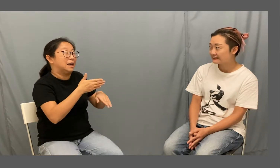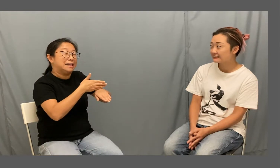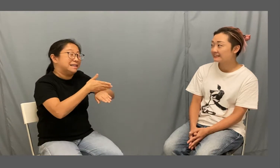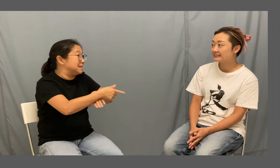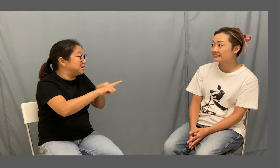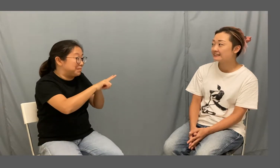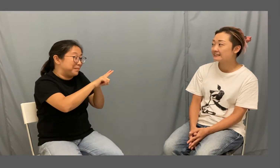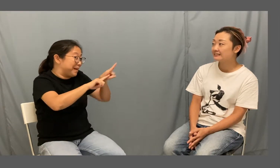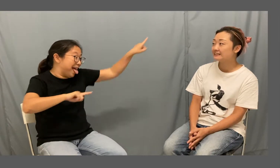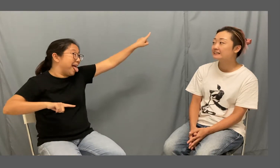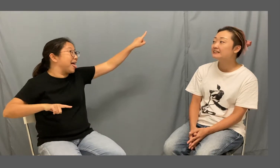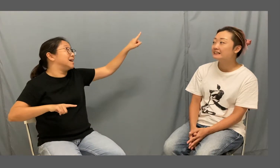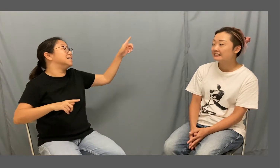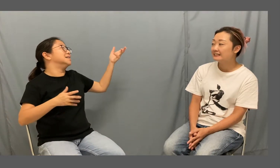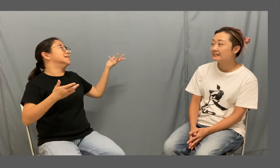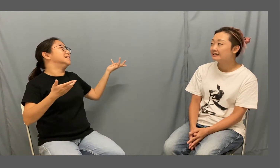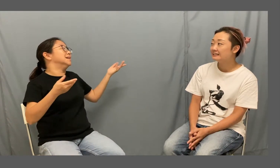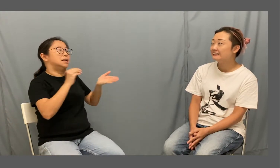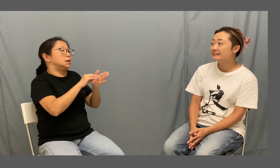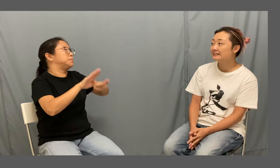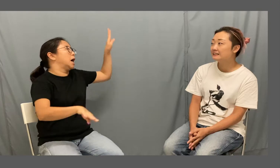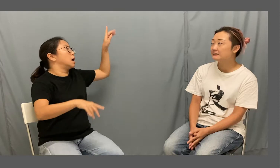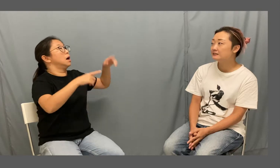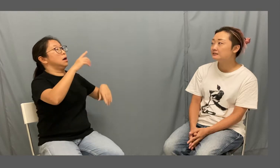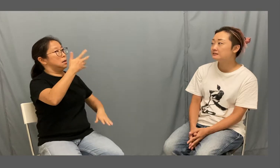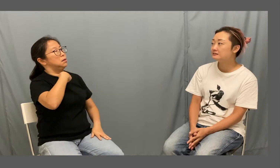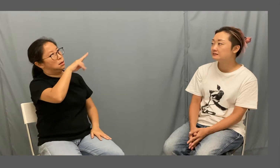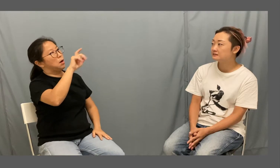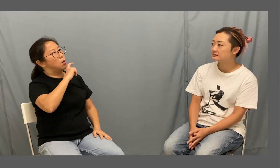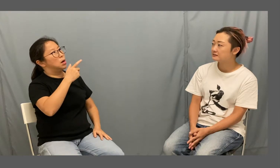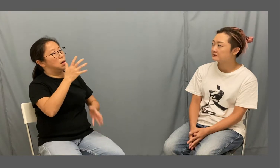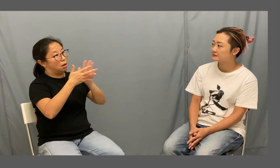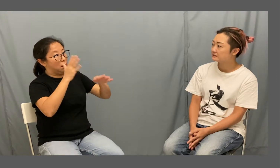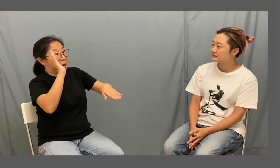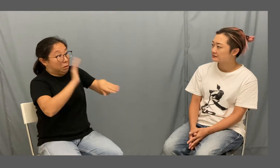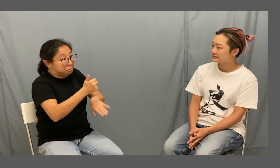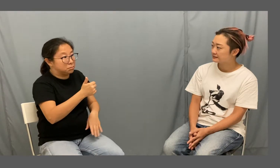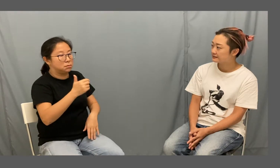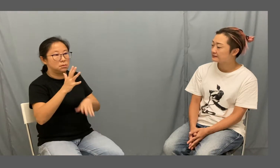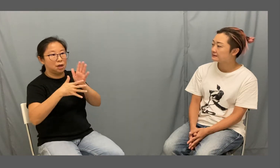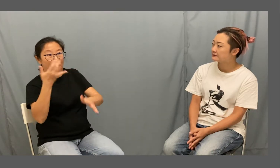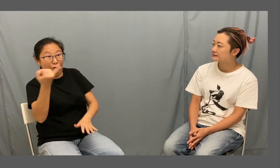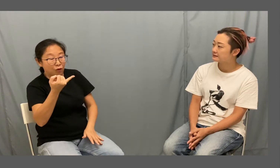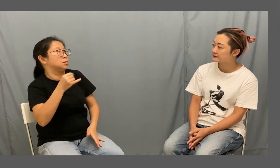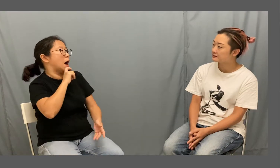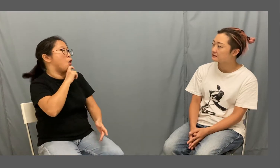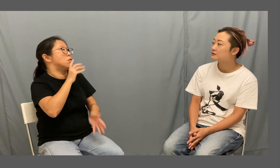F-A-R behind from America Of course, there are good and bad interpreters too